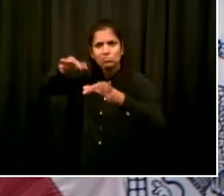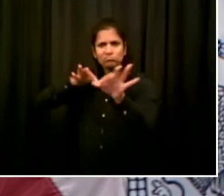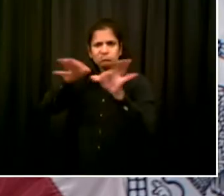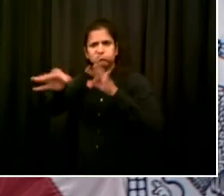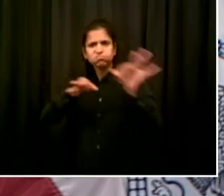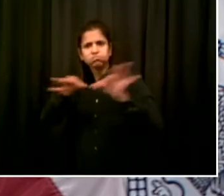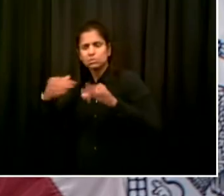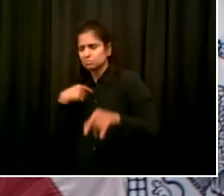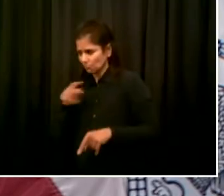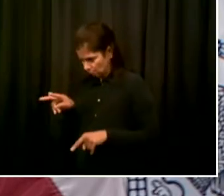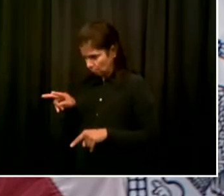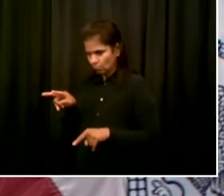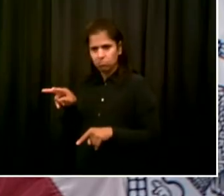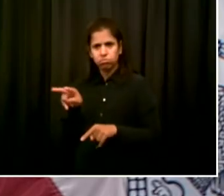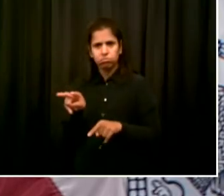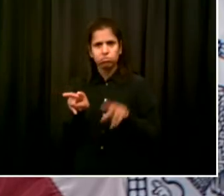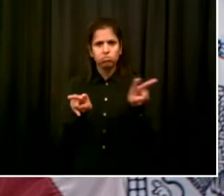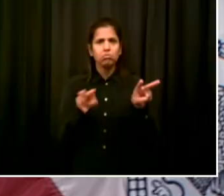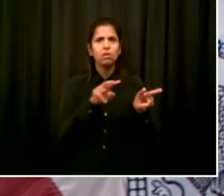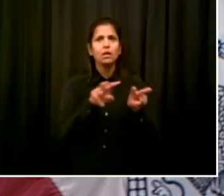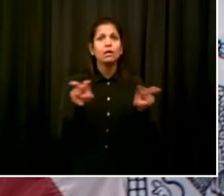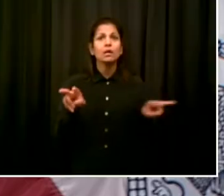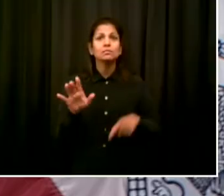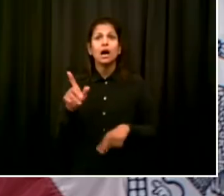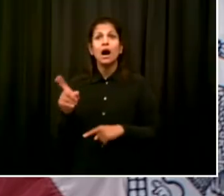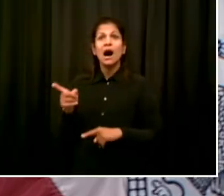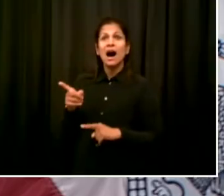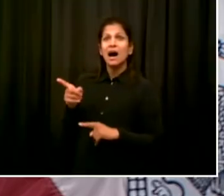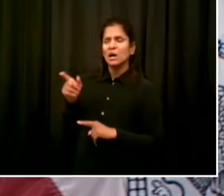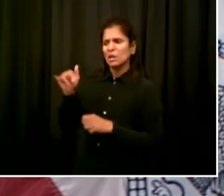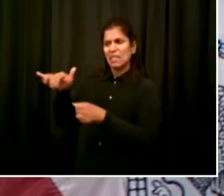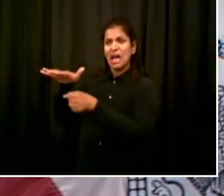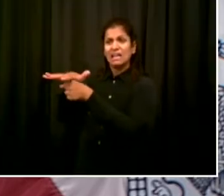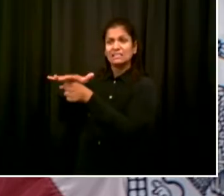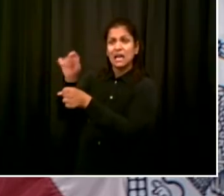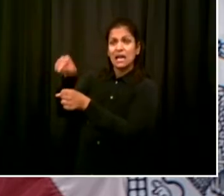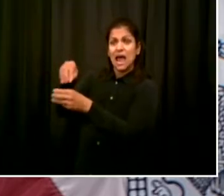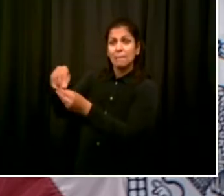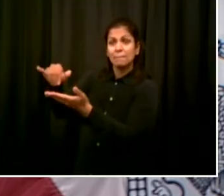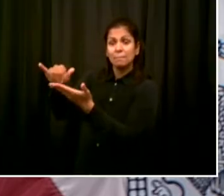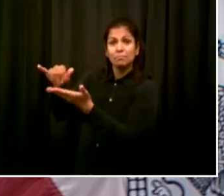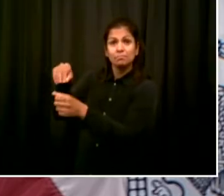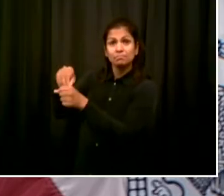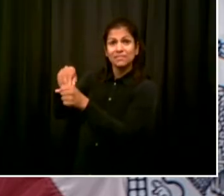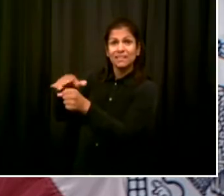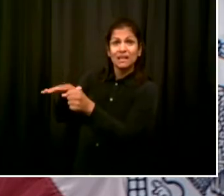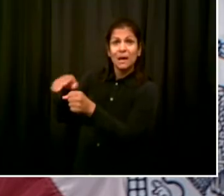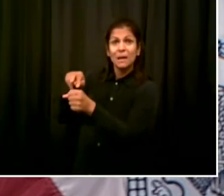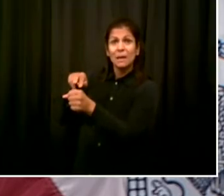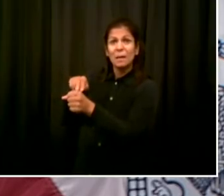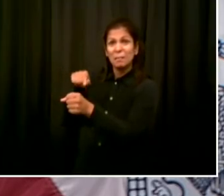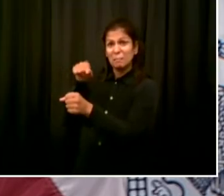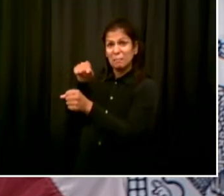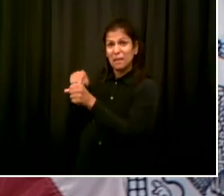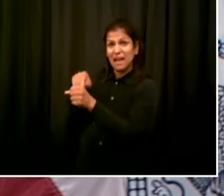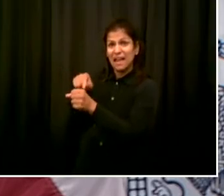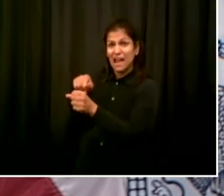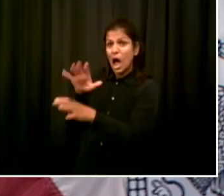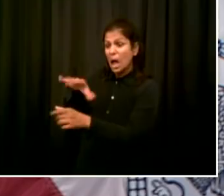EXACTLY WHERE TO NPPIOI .NT A LOT OF TIMES IS NOT A WHOLE